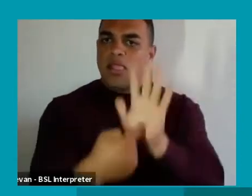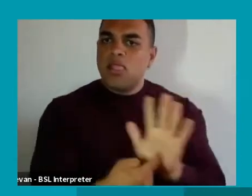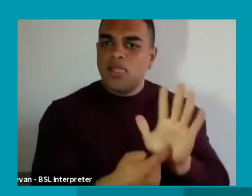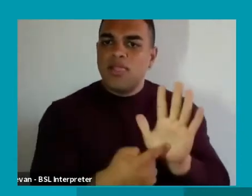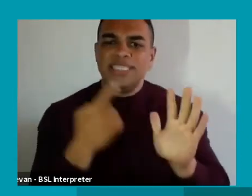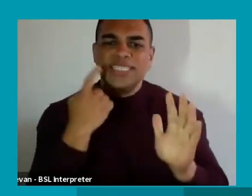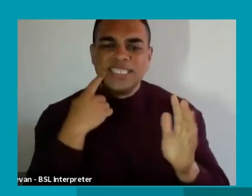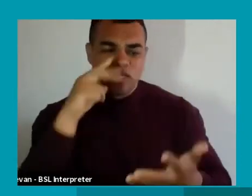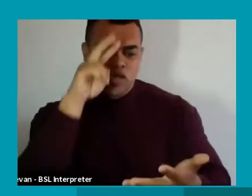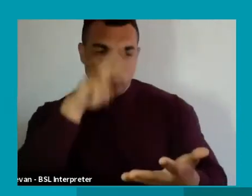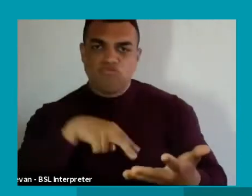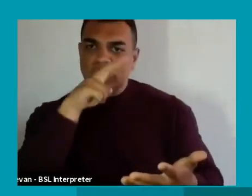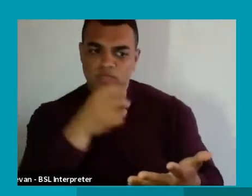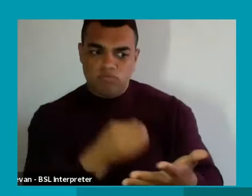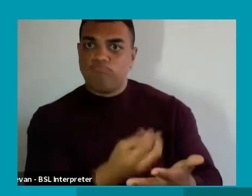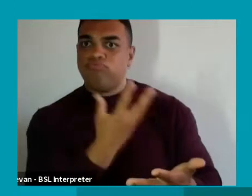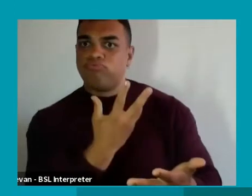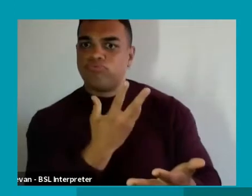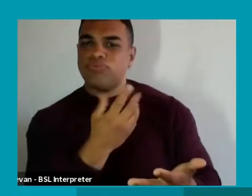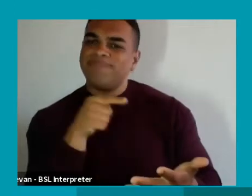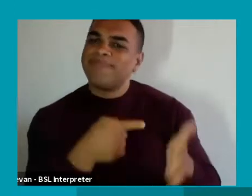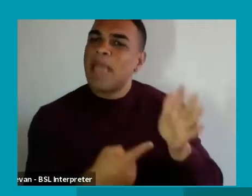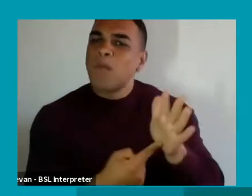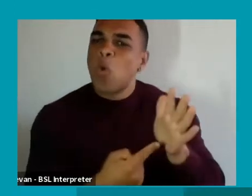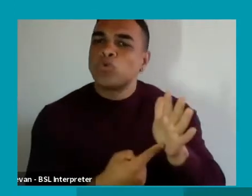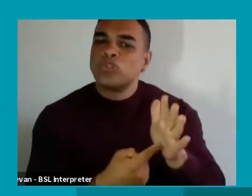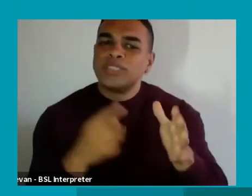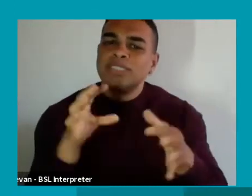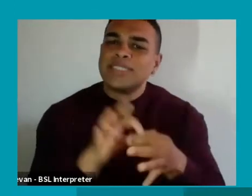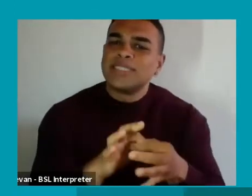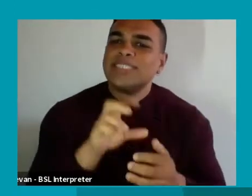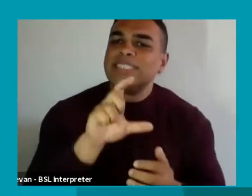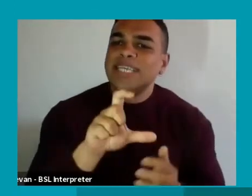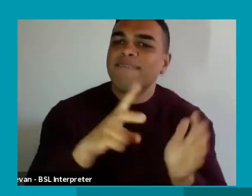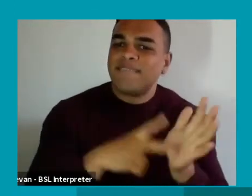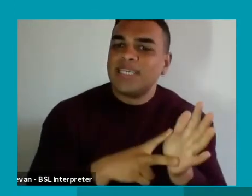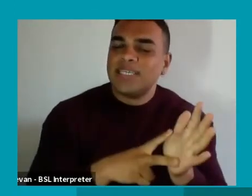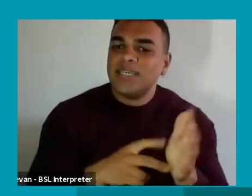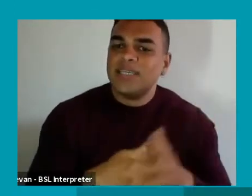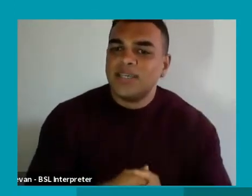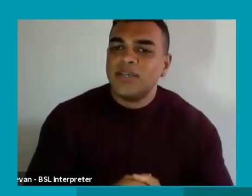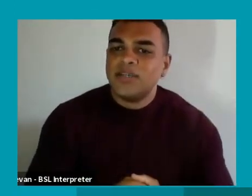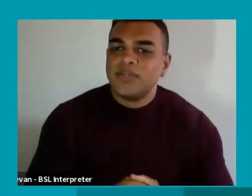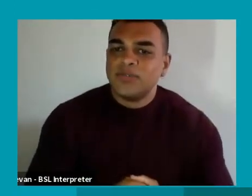important when it comes to see these. And part of that is being able to talk about what you've learned